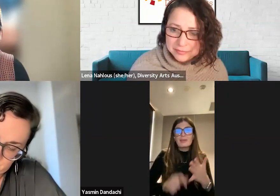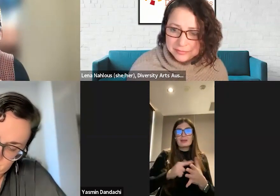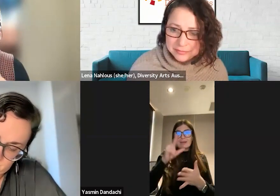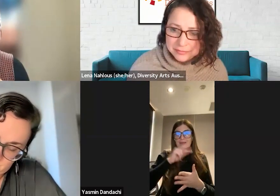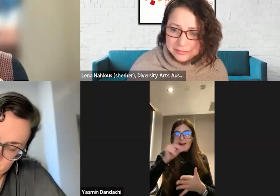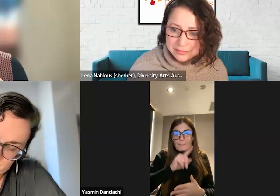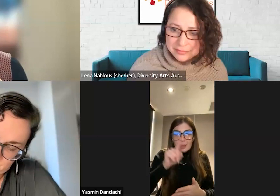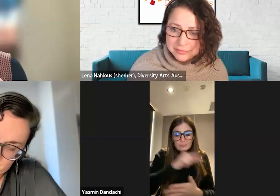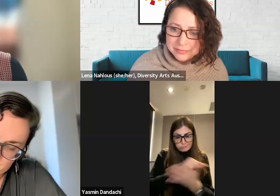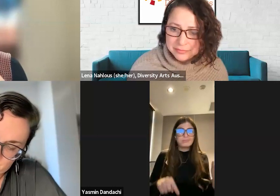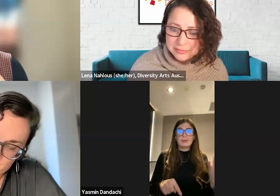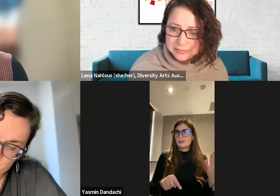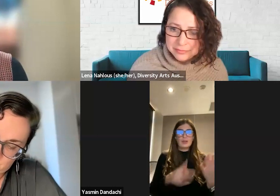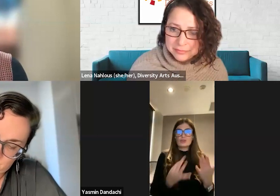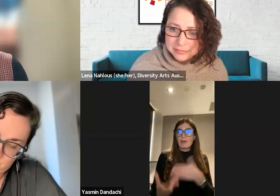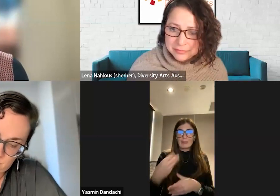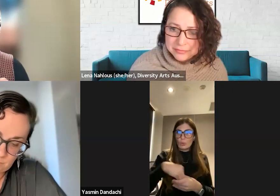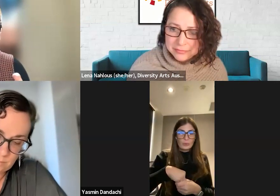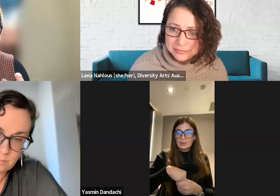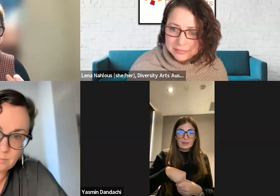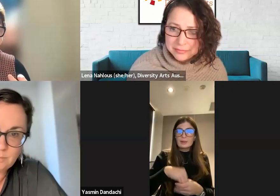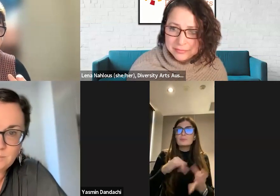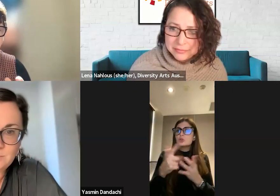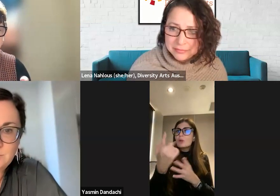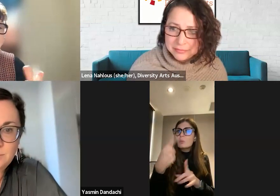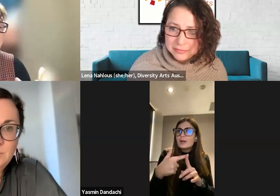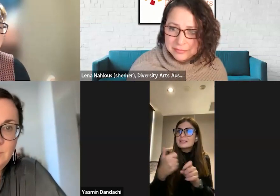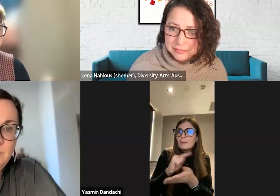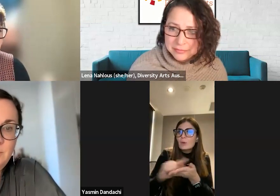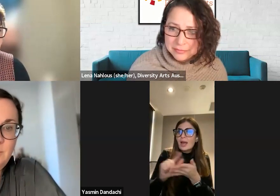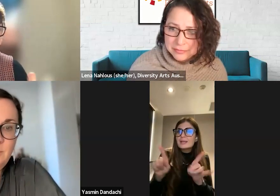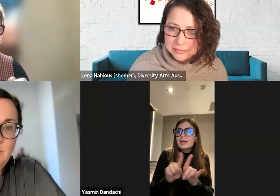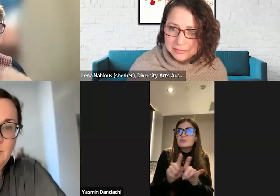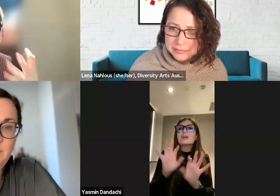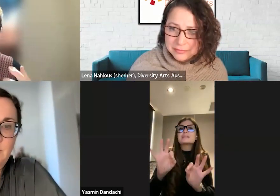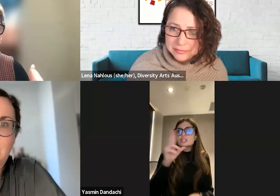And you do get some examples and I think you've got one later of where particularly young people and organisations